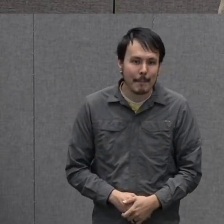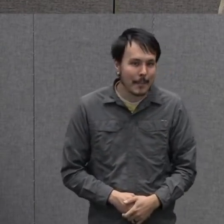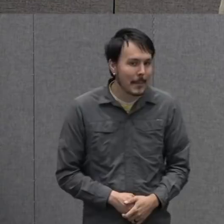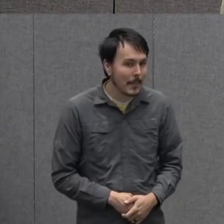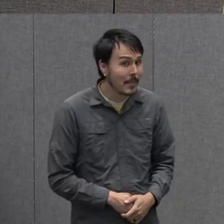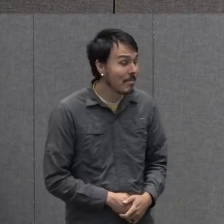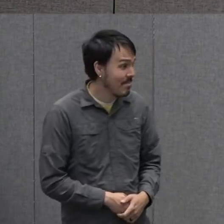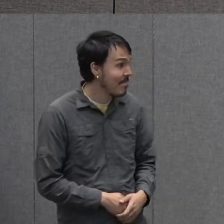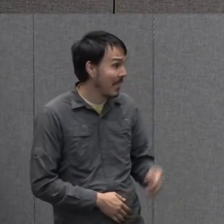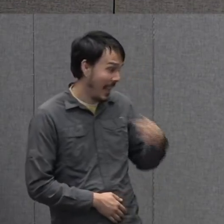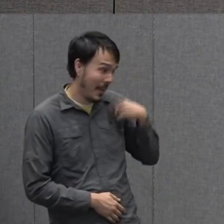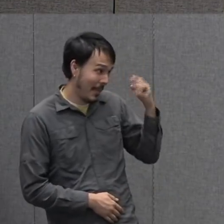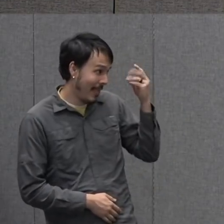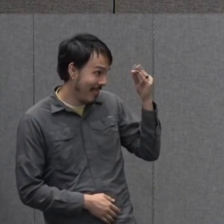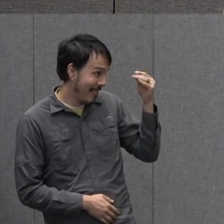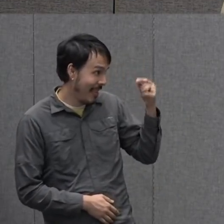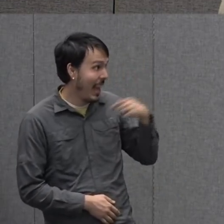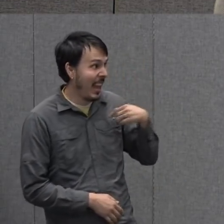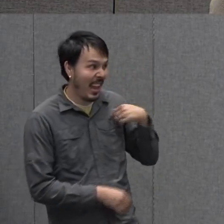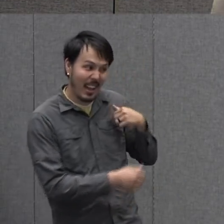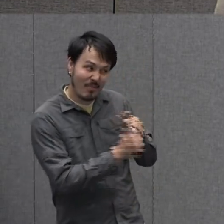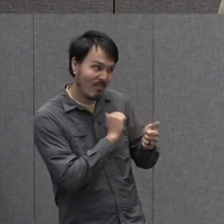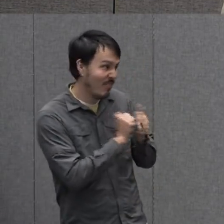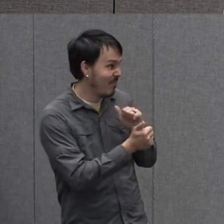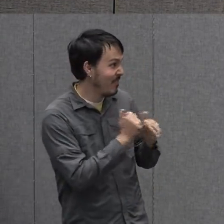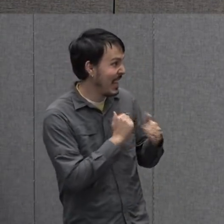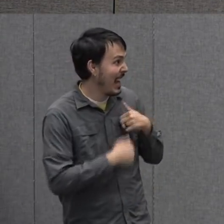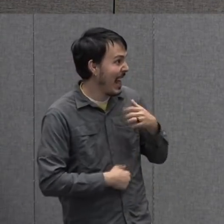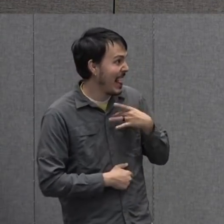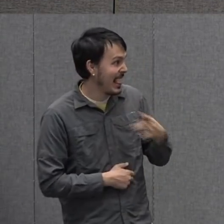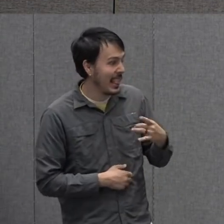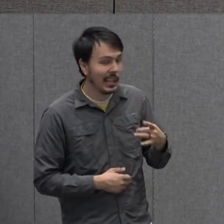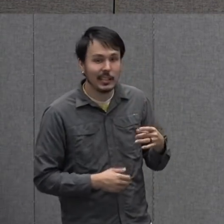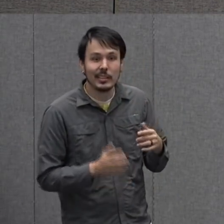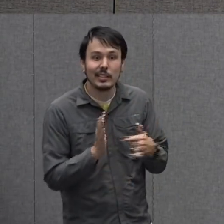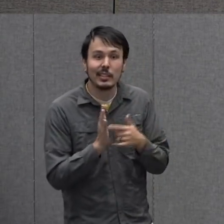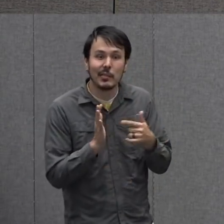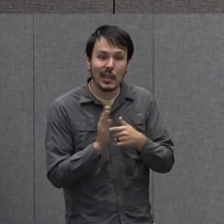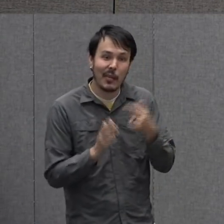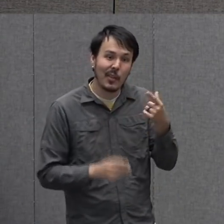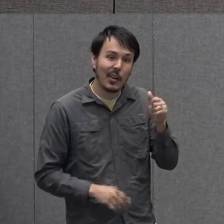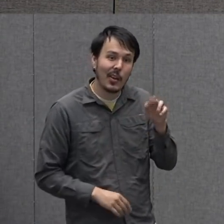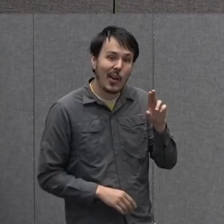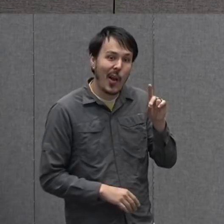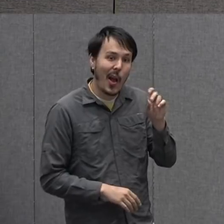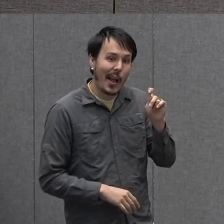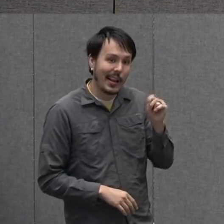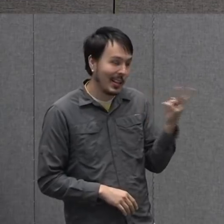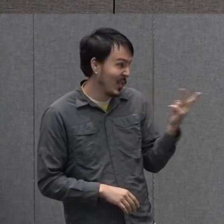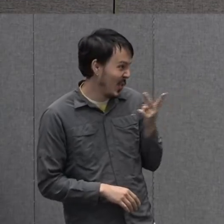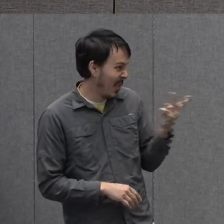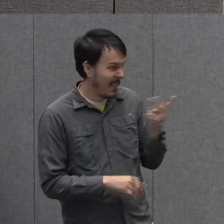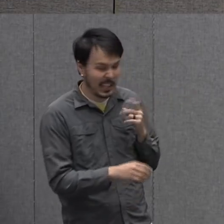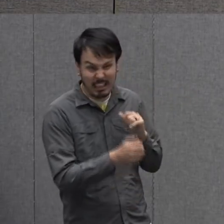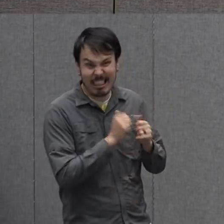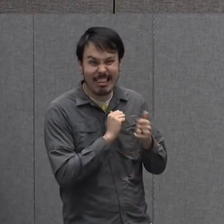I'm always thinkin'. I'm competitive, you know normally I'm up here with Miss Gaudette and we're just very competitive, but--